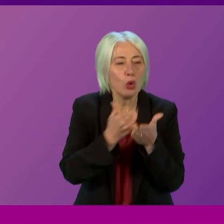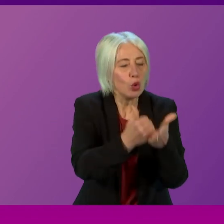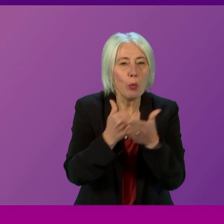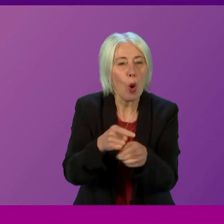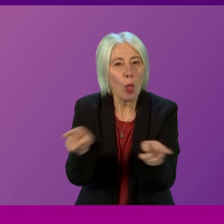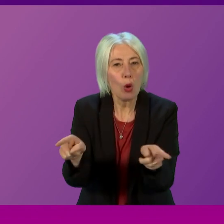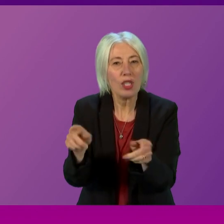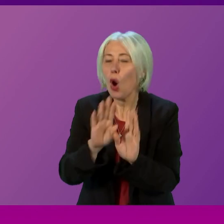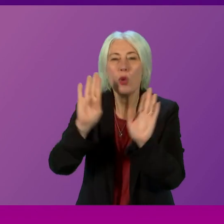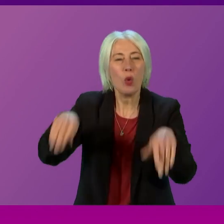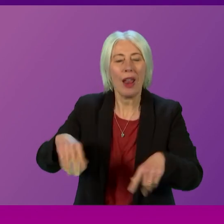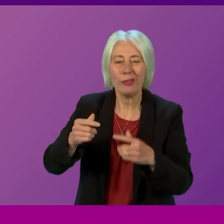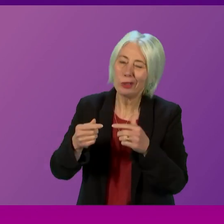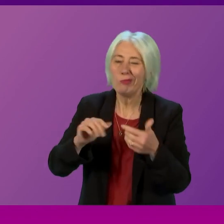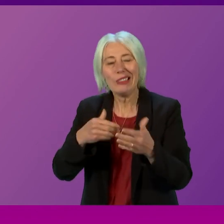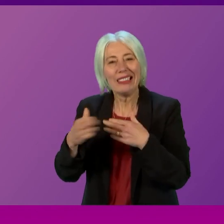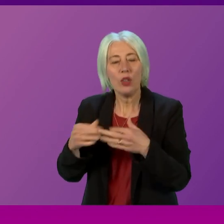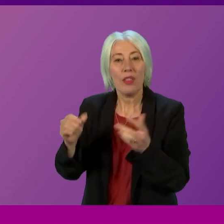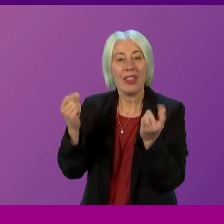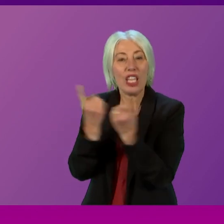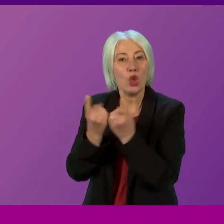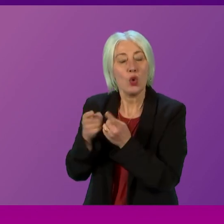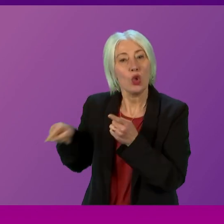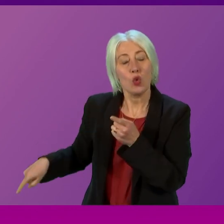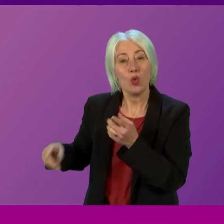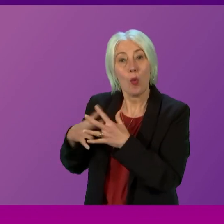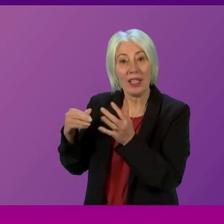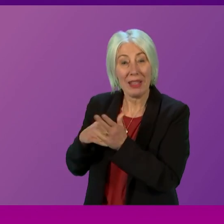decisions that are made at Westminster that are punishing the poorest people in society?